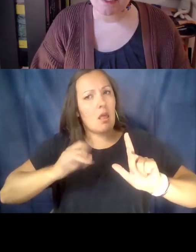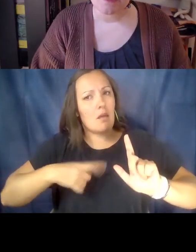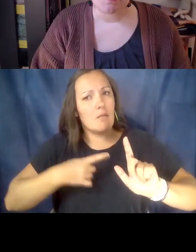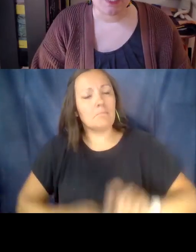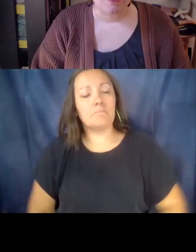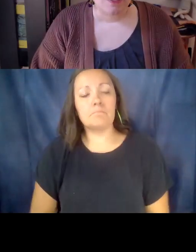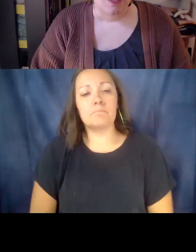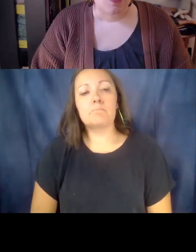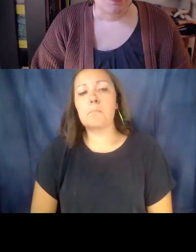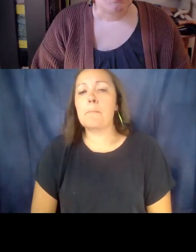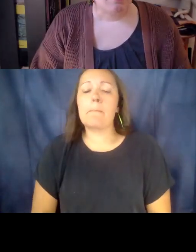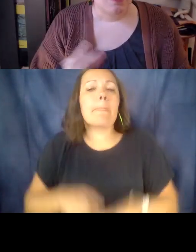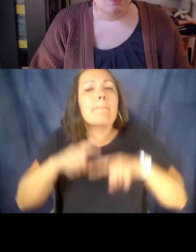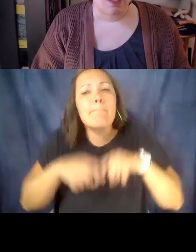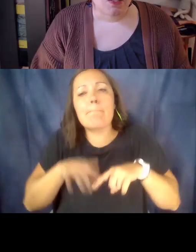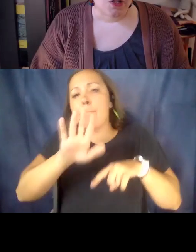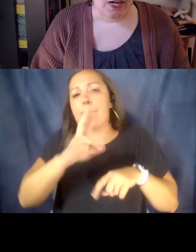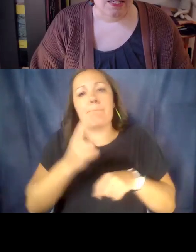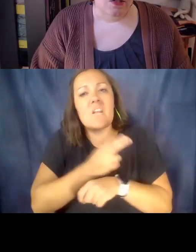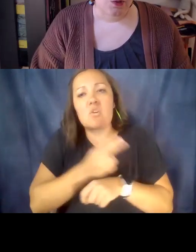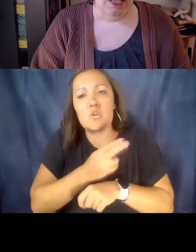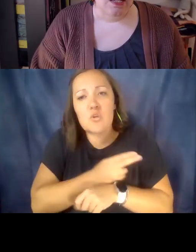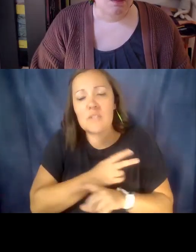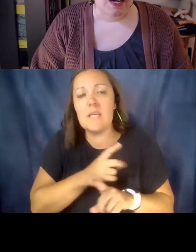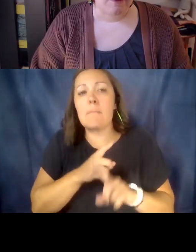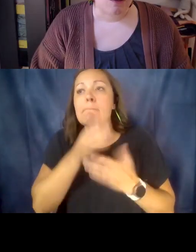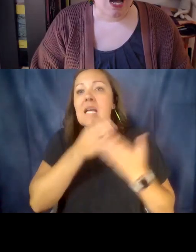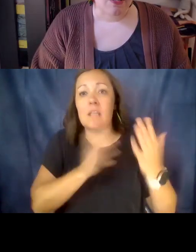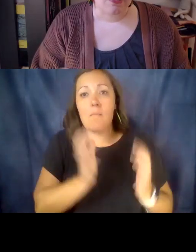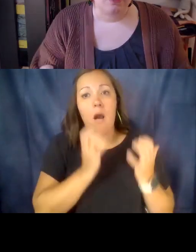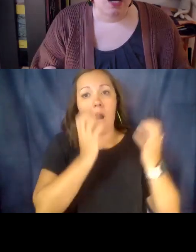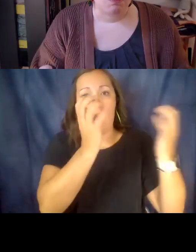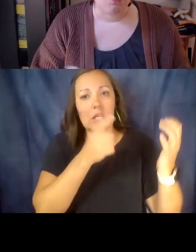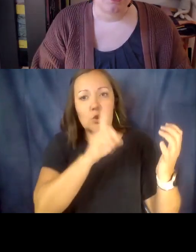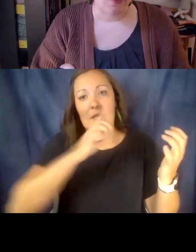is come but sometimes certain audiences really benefit from having both together,